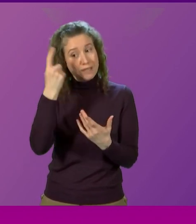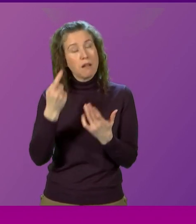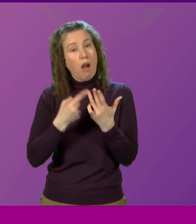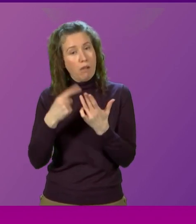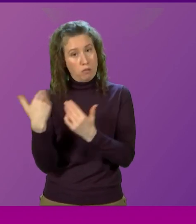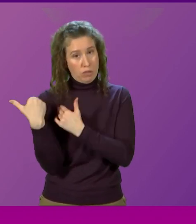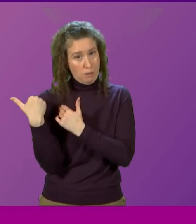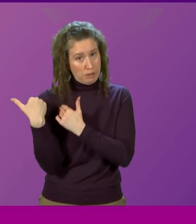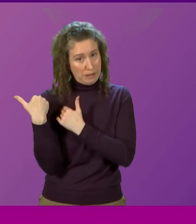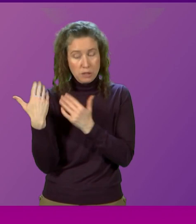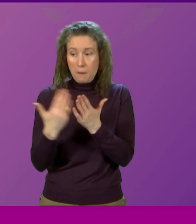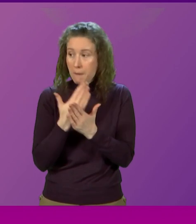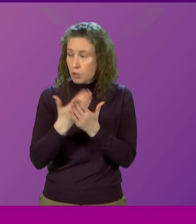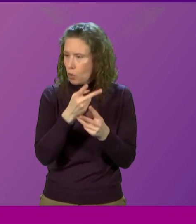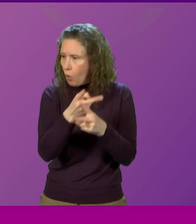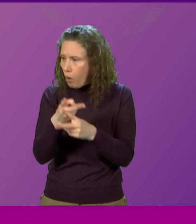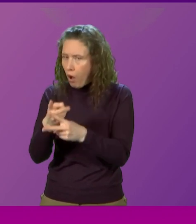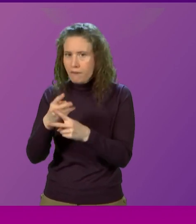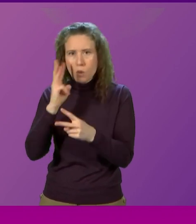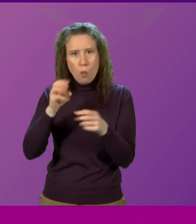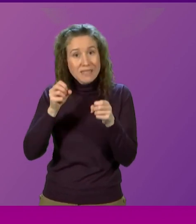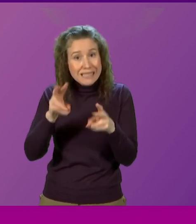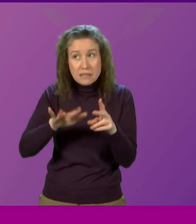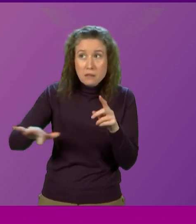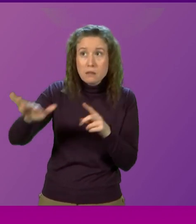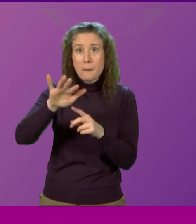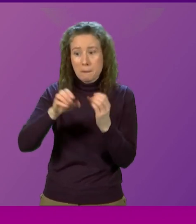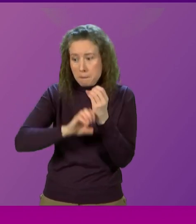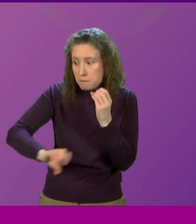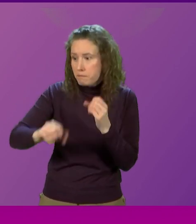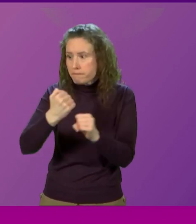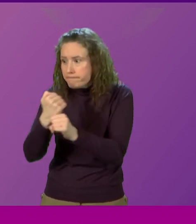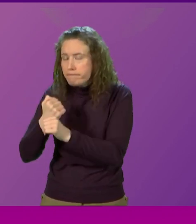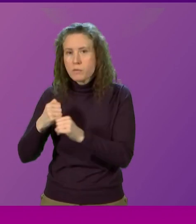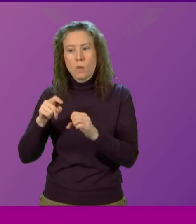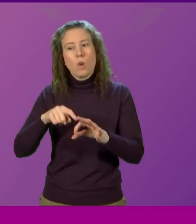to ensure that we have a well-maintained water system, so that the quality of our water services